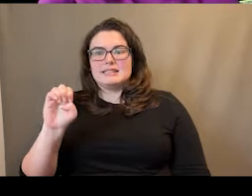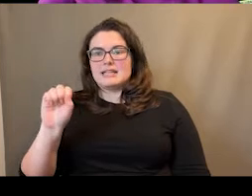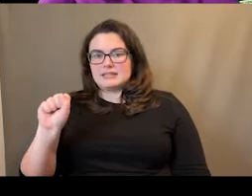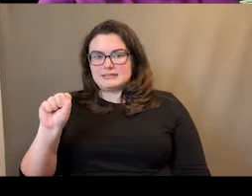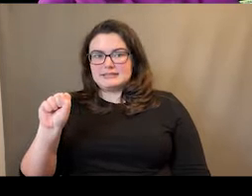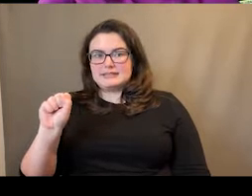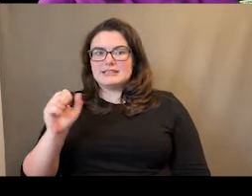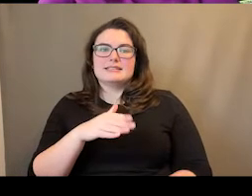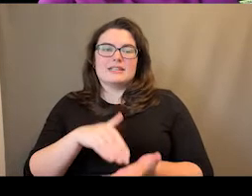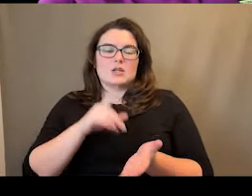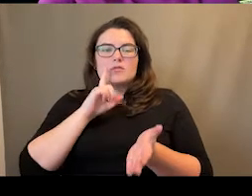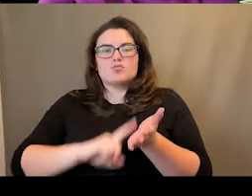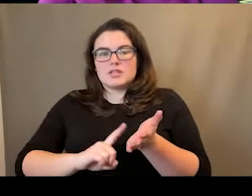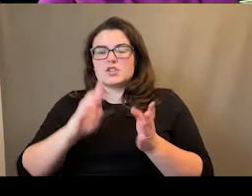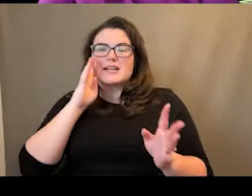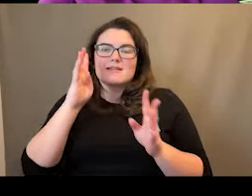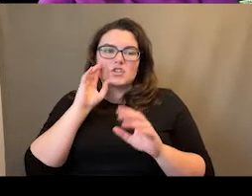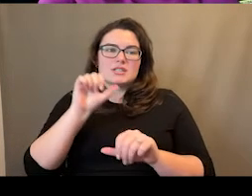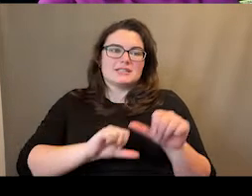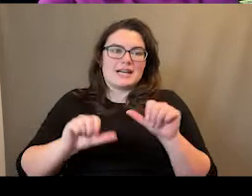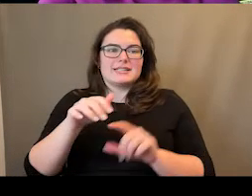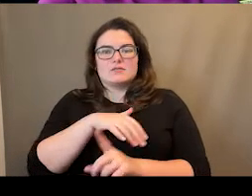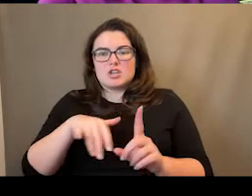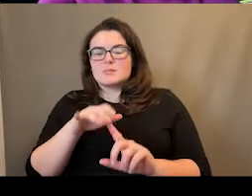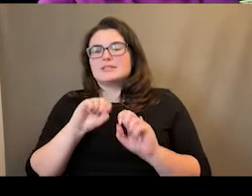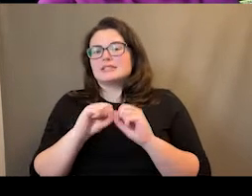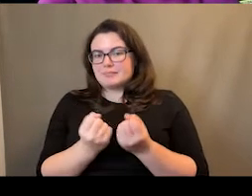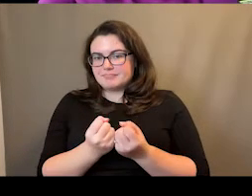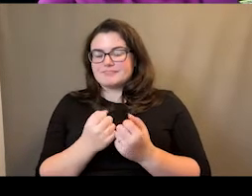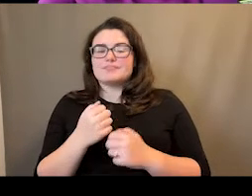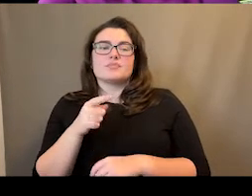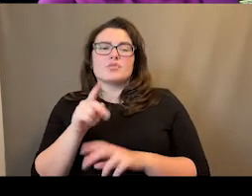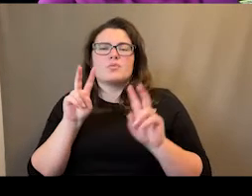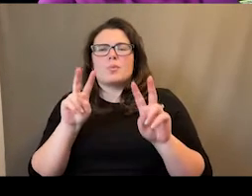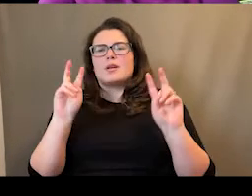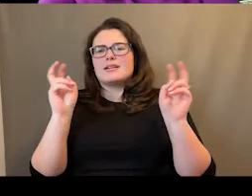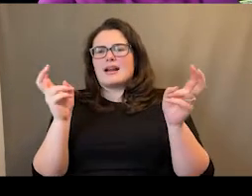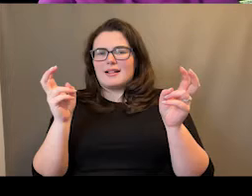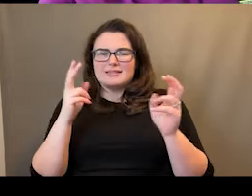Innovation in Science, Environment and Society. As you can look at the title and read the description,